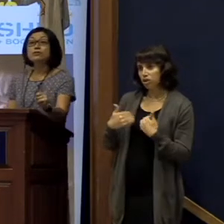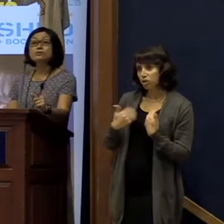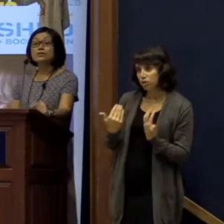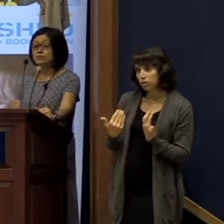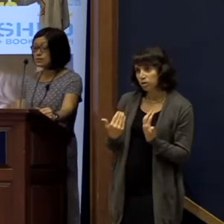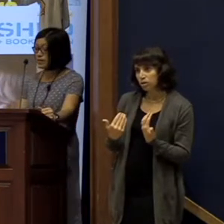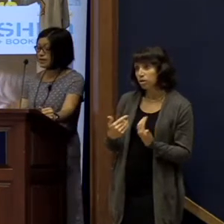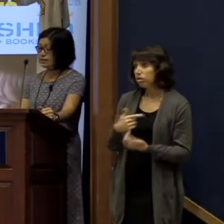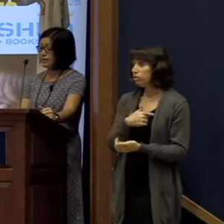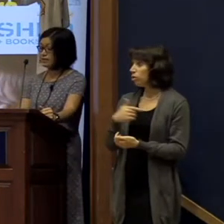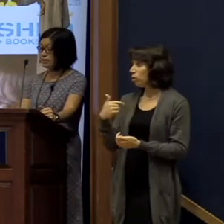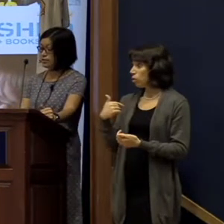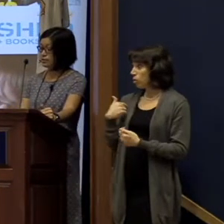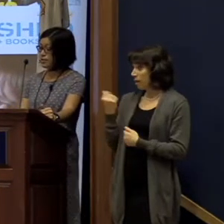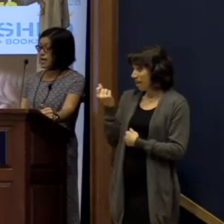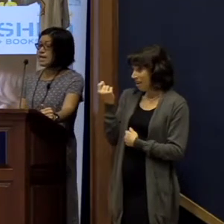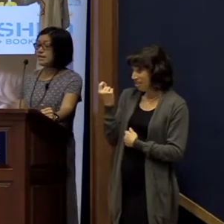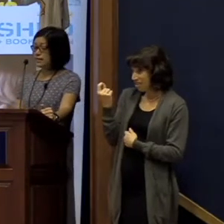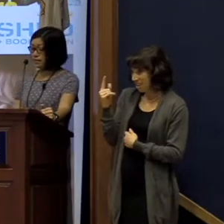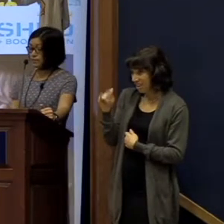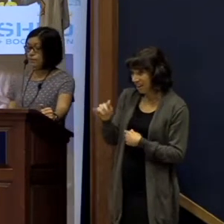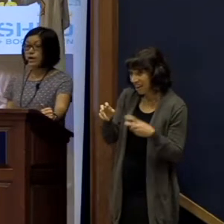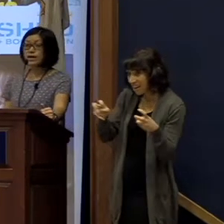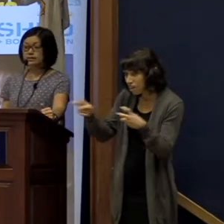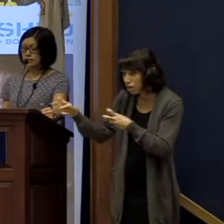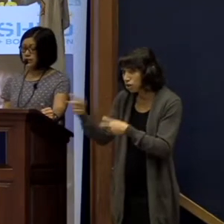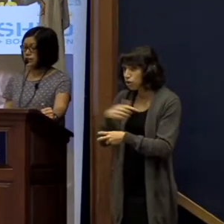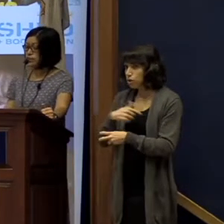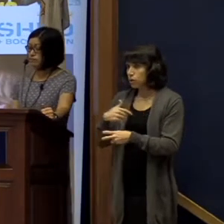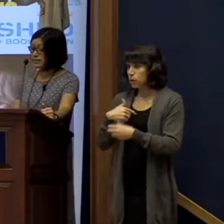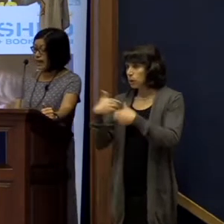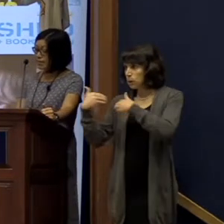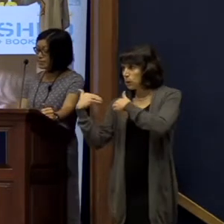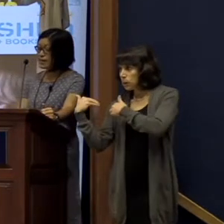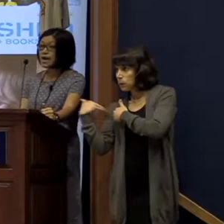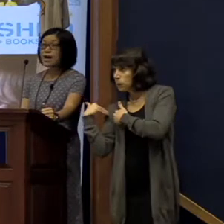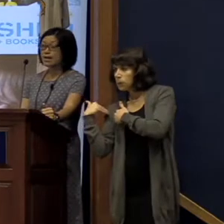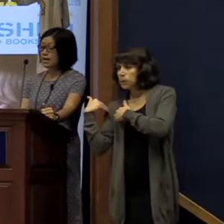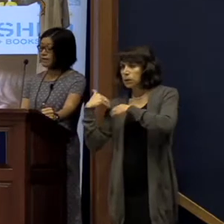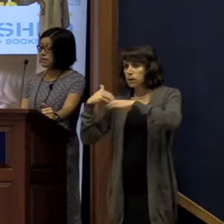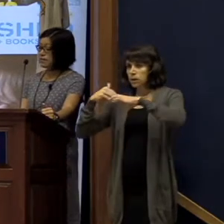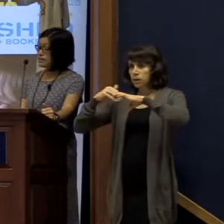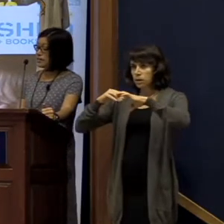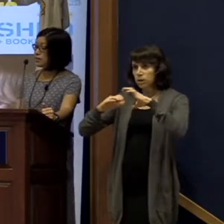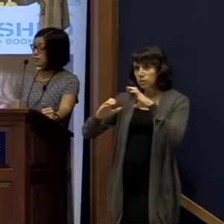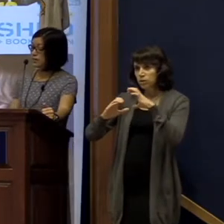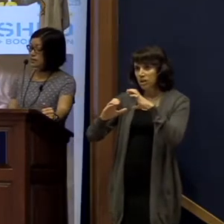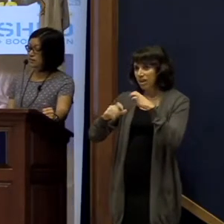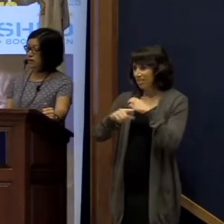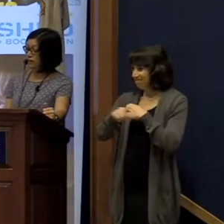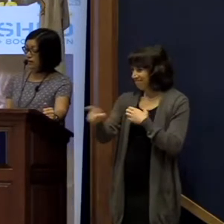we communicate about the issues in terms of words such as achievement gaps, a lack of representation a person's of color and